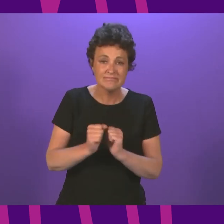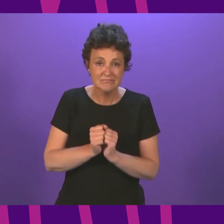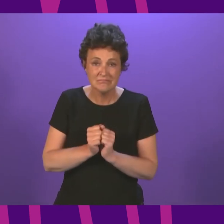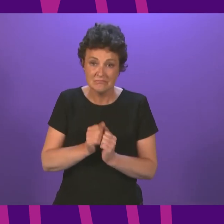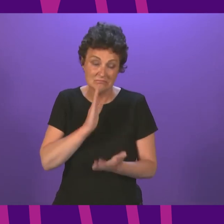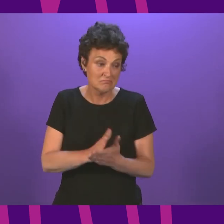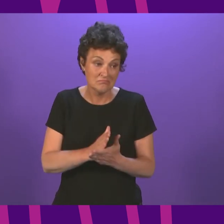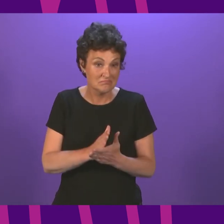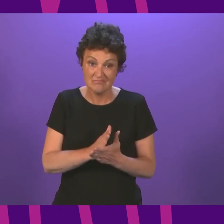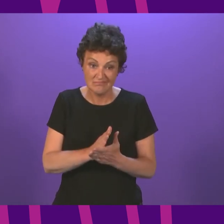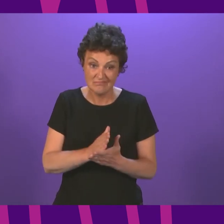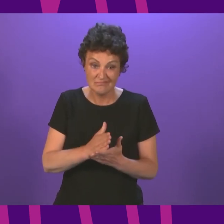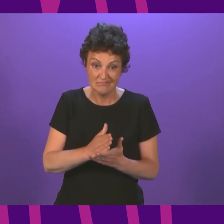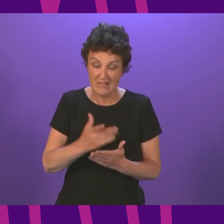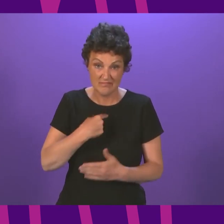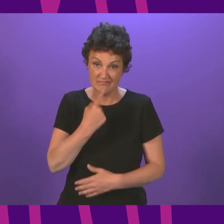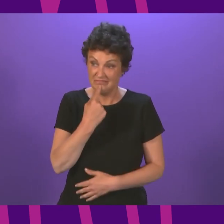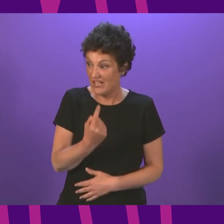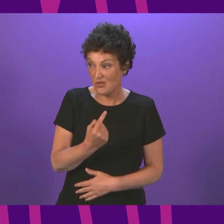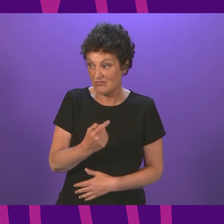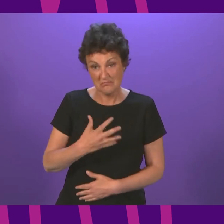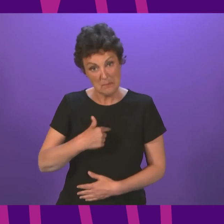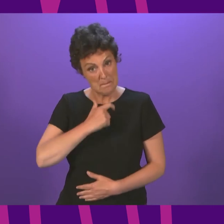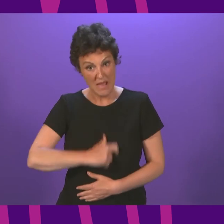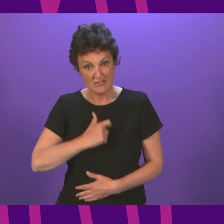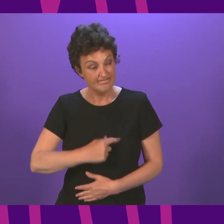I thank Mr Swinney for allowing me to make that clarification.